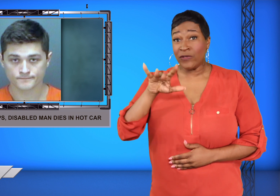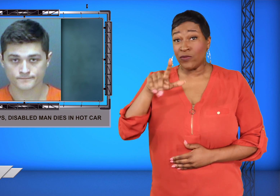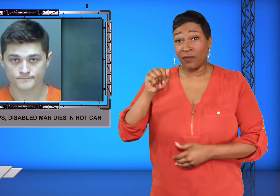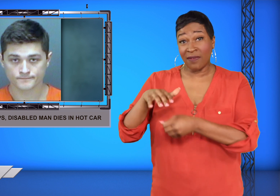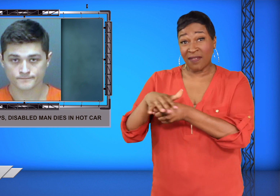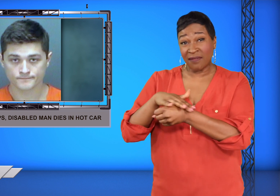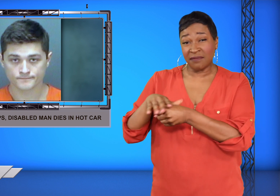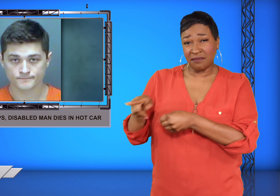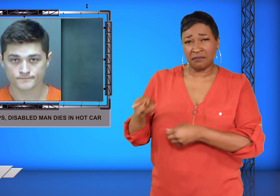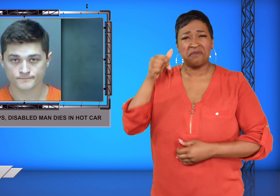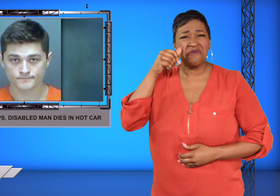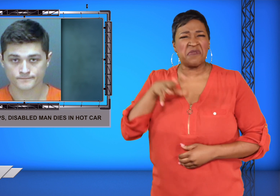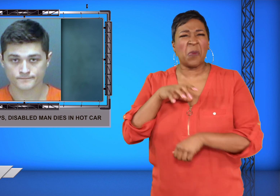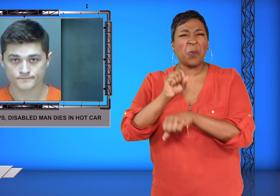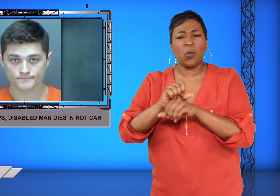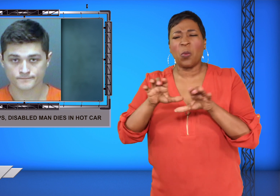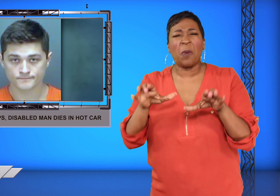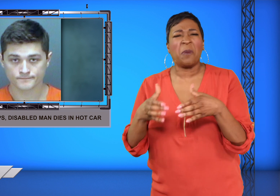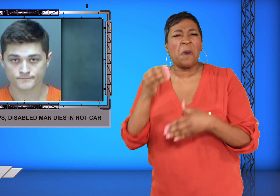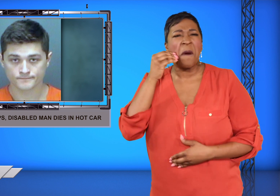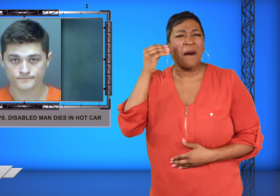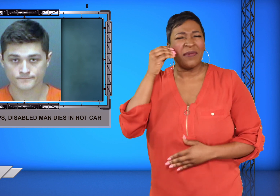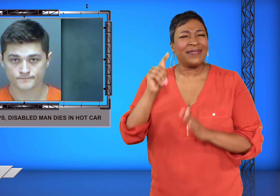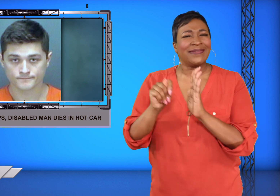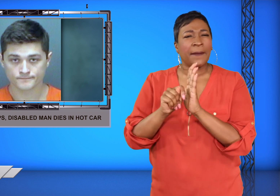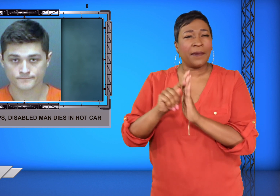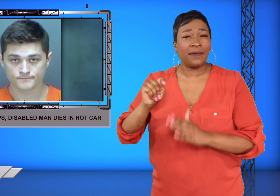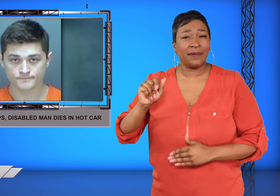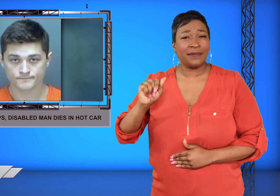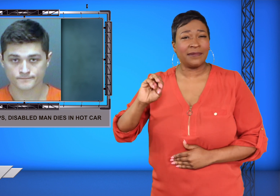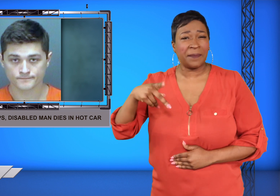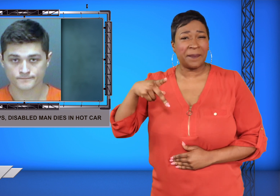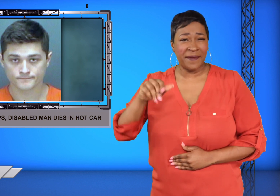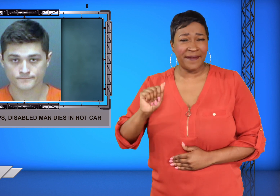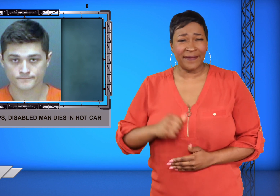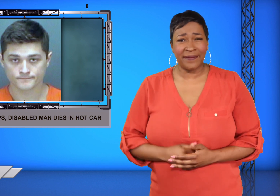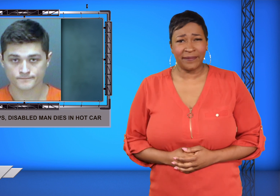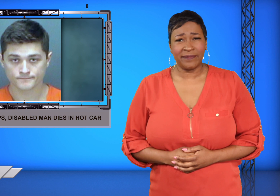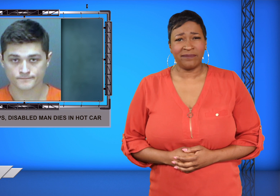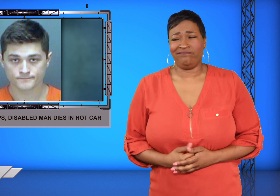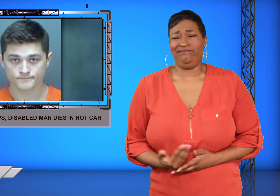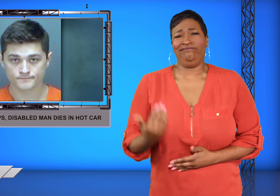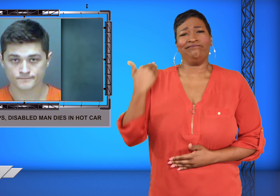Russell worked at a group home in the Tampa, Florida area.